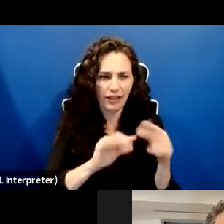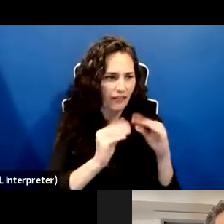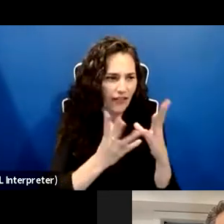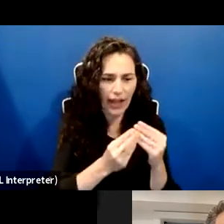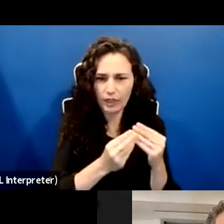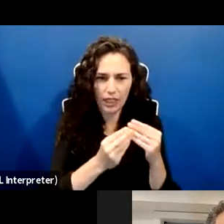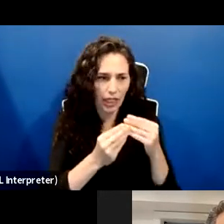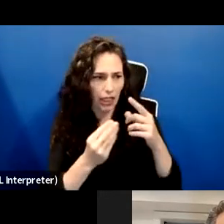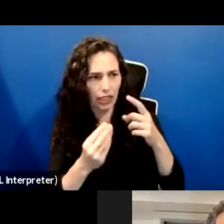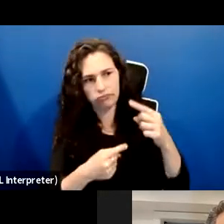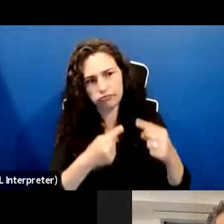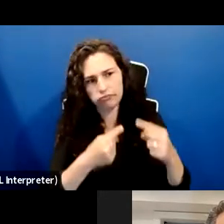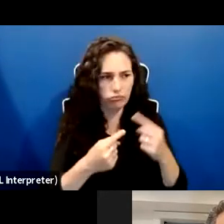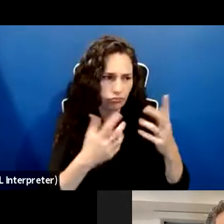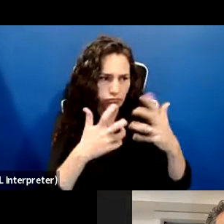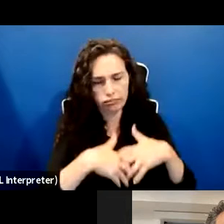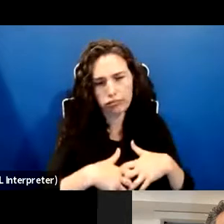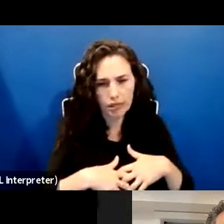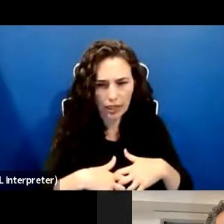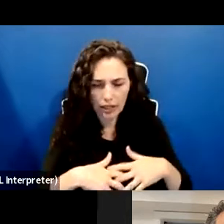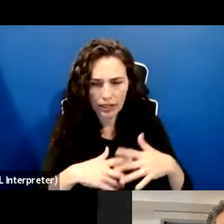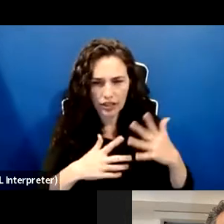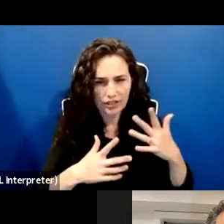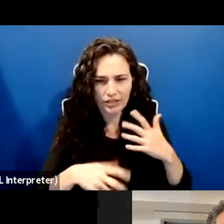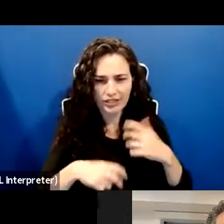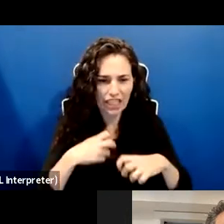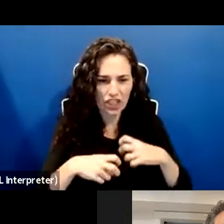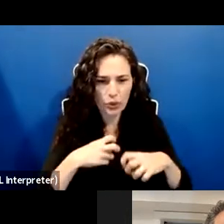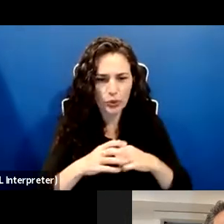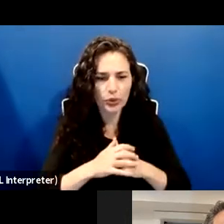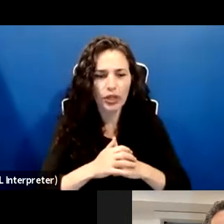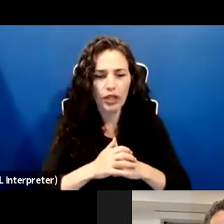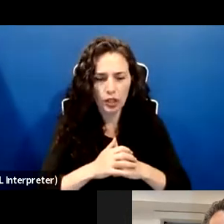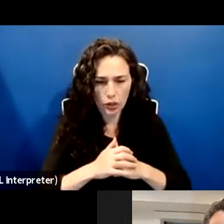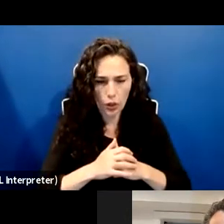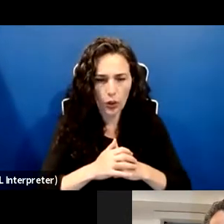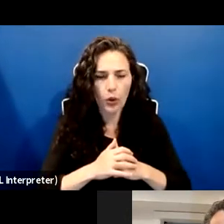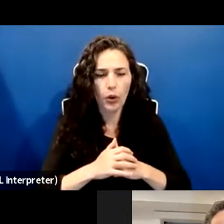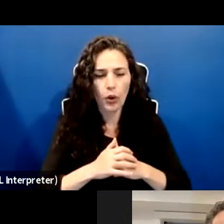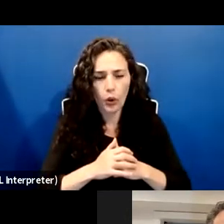And we were looking for these moments where they acknowledge that and to see a doctor like John